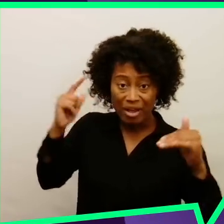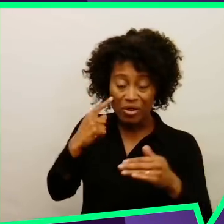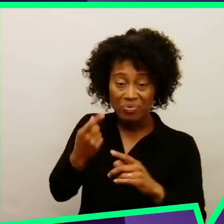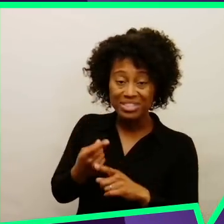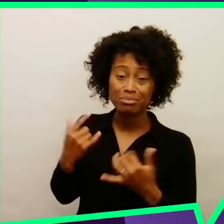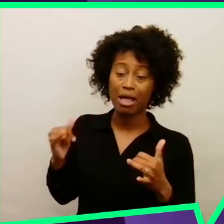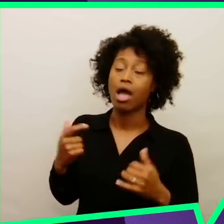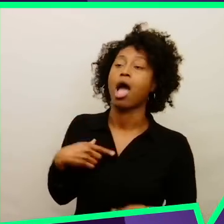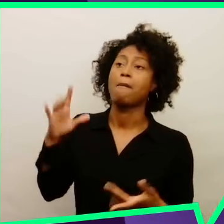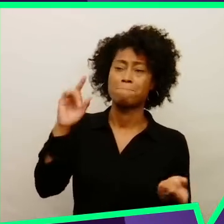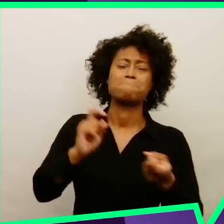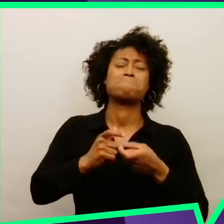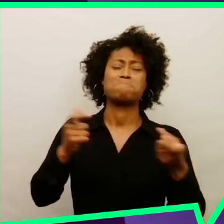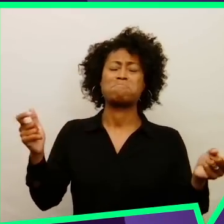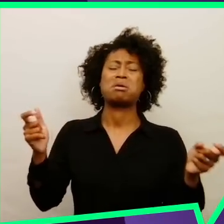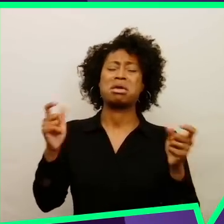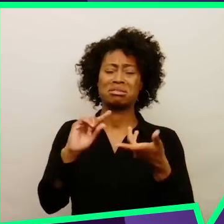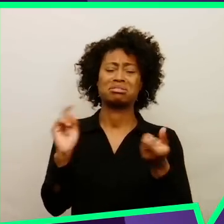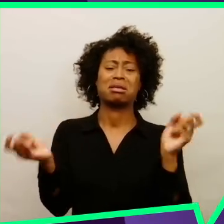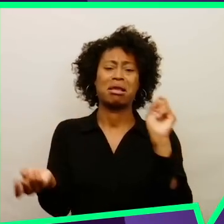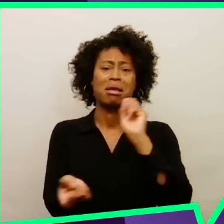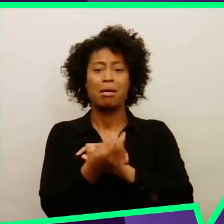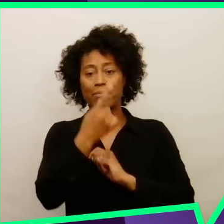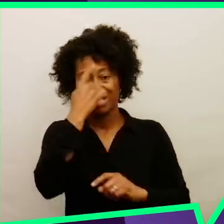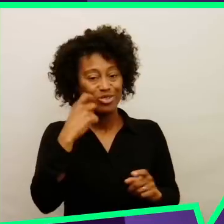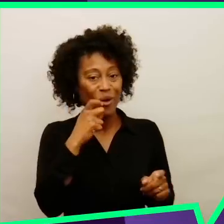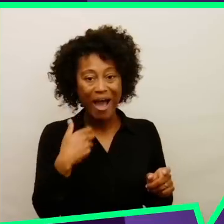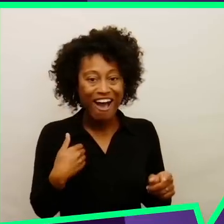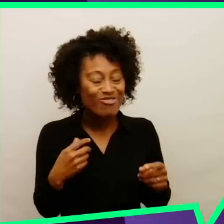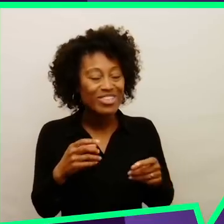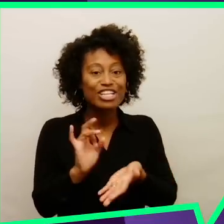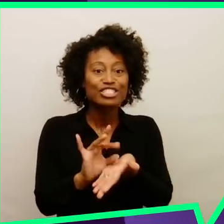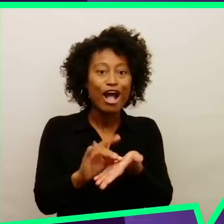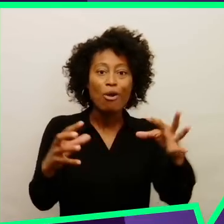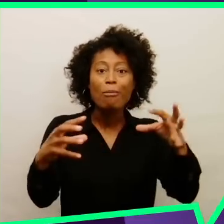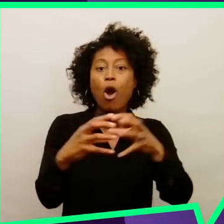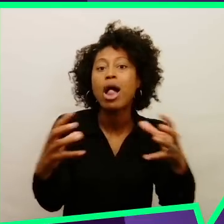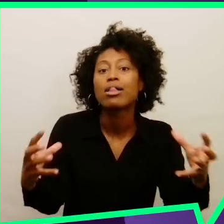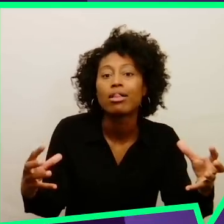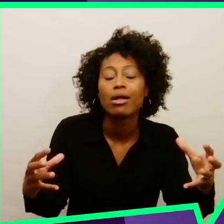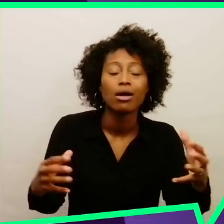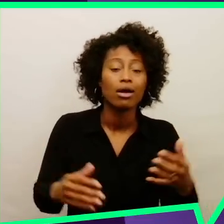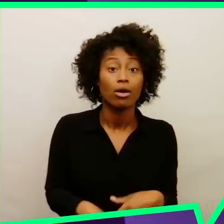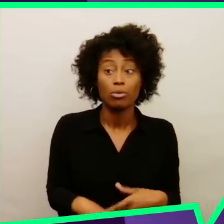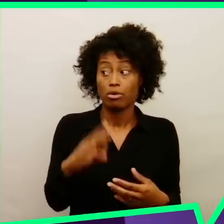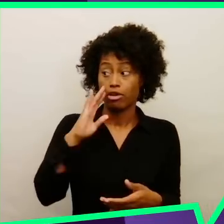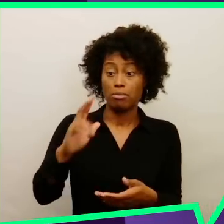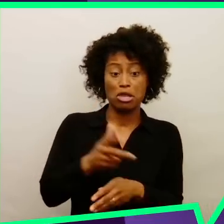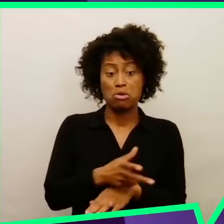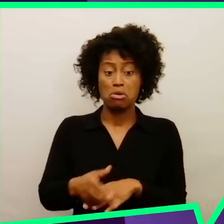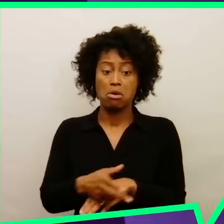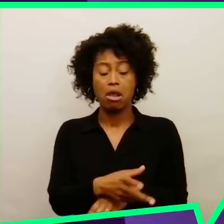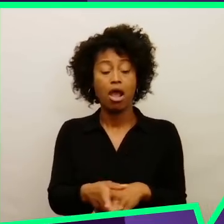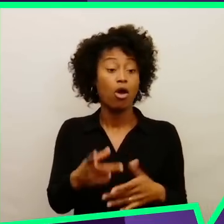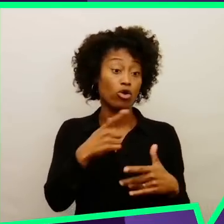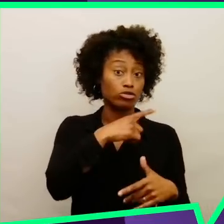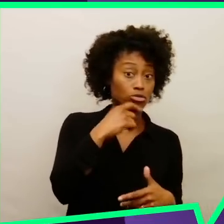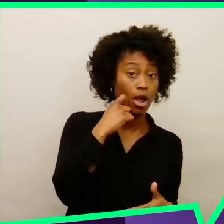KATE YEAGER: Because they're not going to have that soccer ball, and they're going to be racing on a track. It could be dry. It could be wet. It could be snowing.